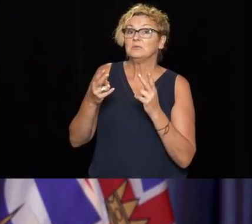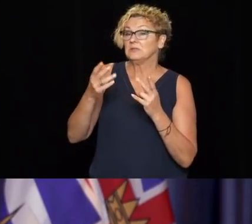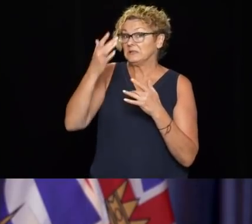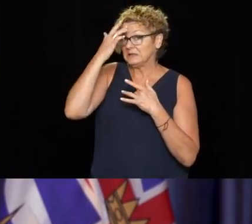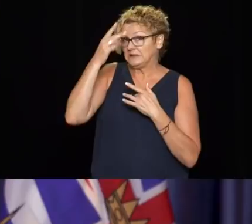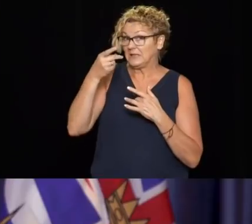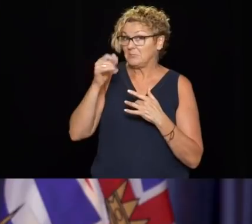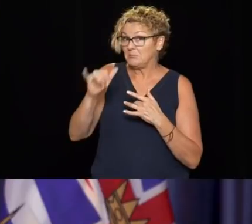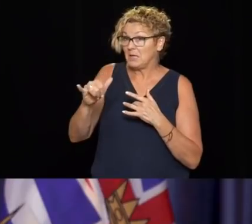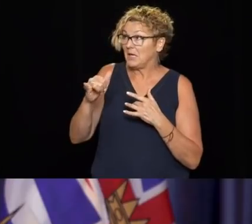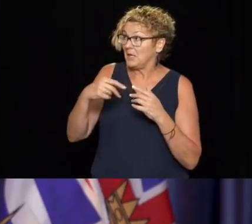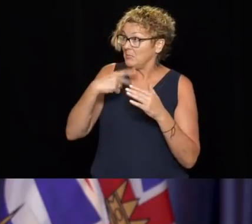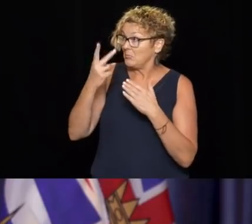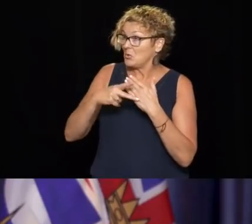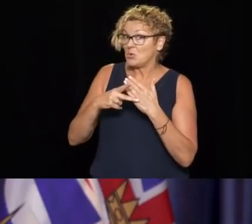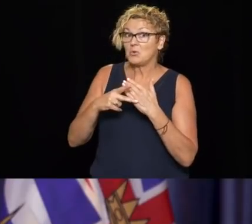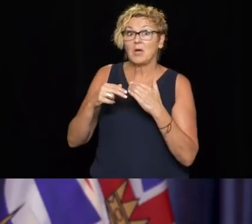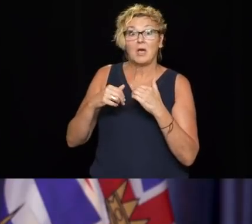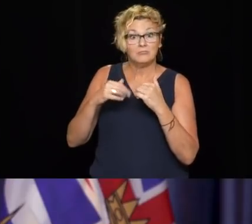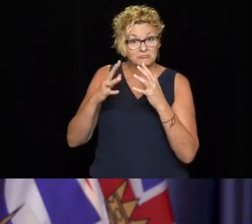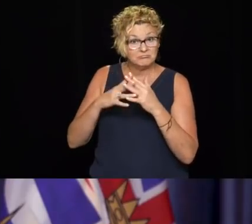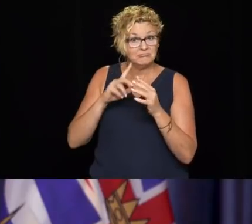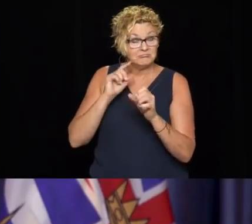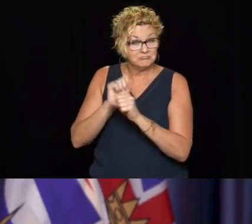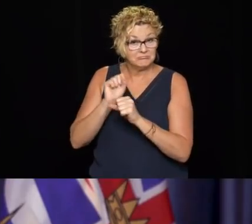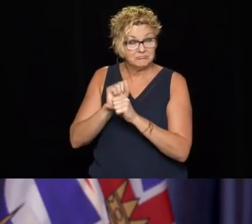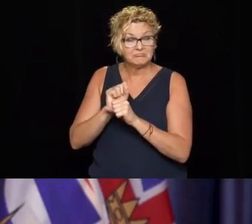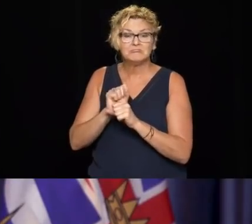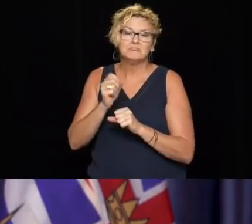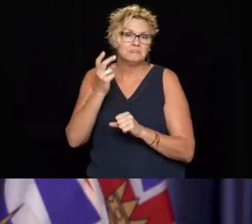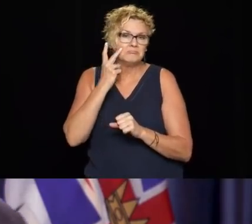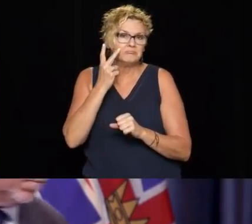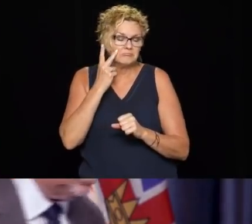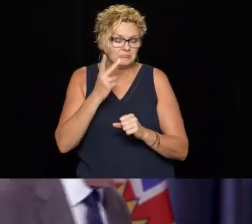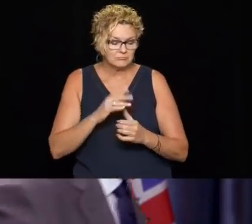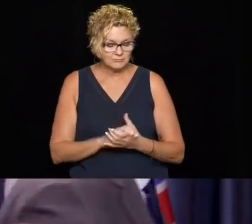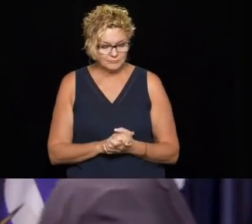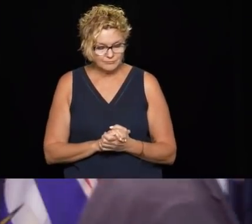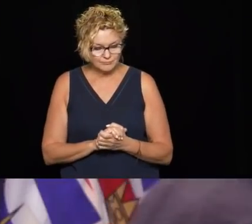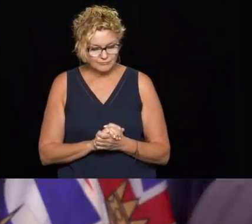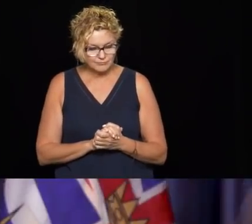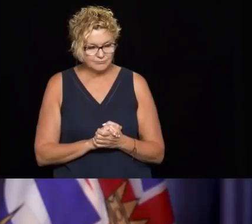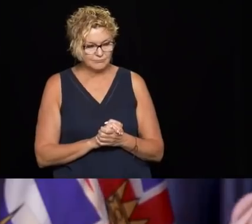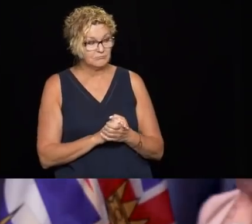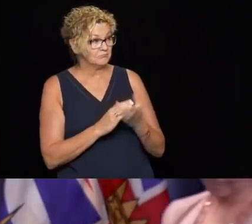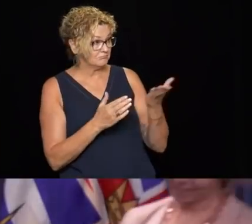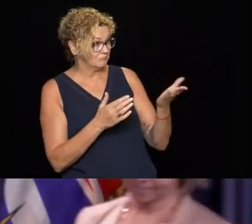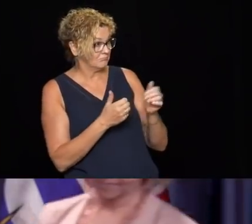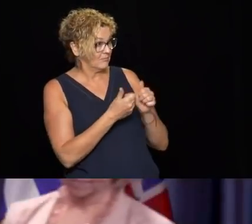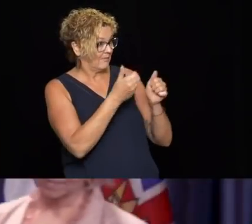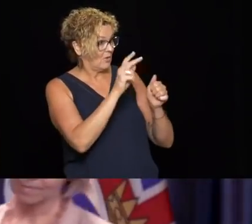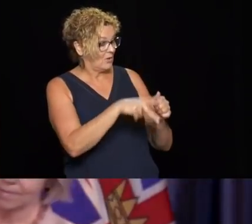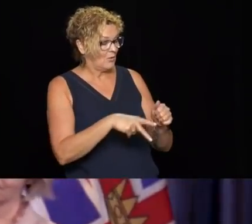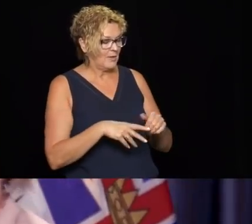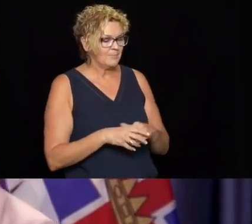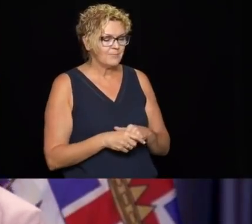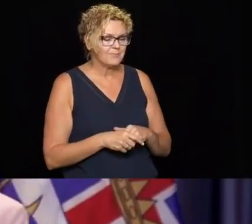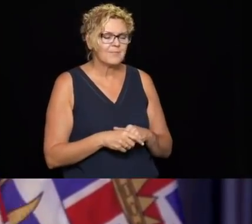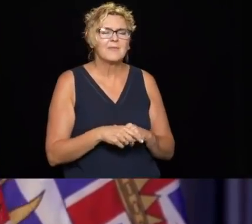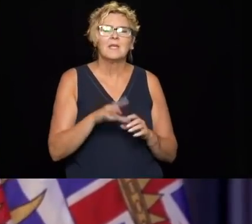warning signs if that is going to be the case, I am waiting a positive announcement by the Prime Minister and his team shortly. Do you have a follow-up?